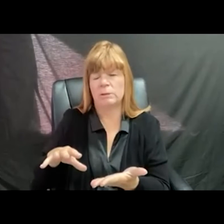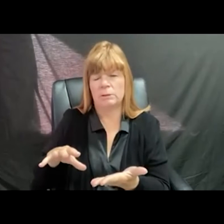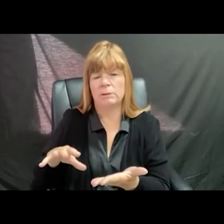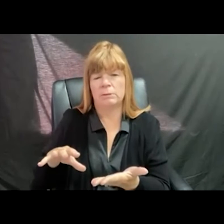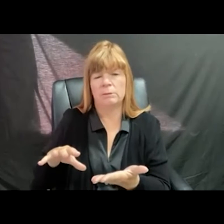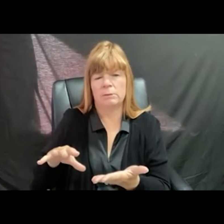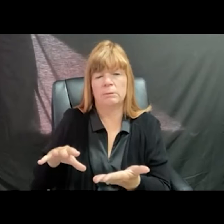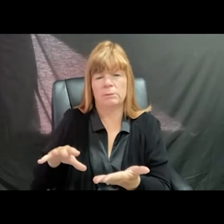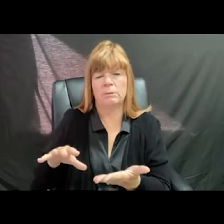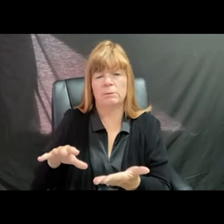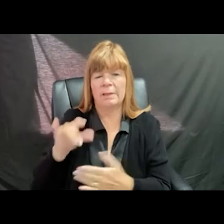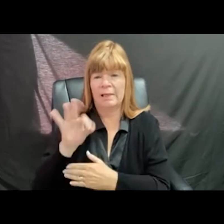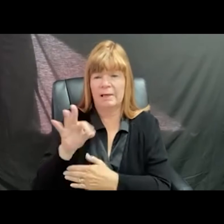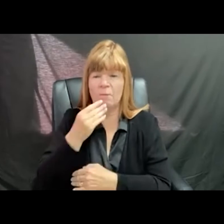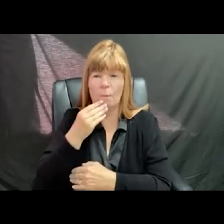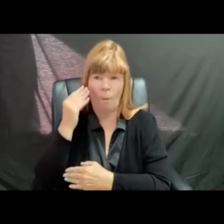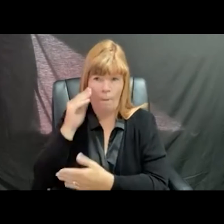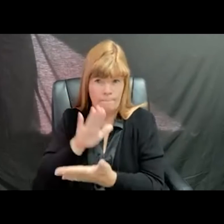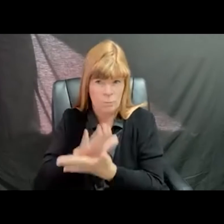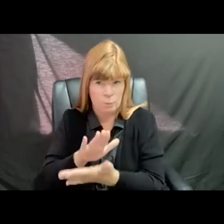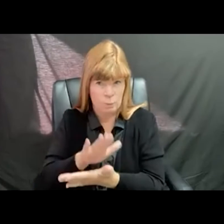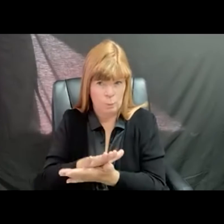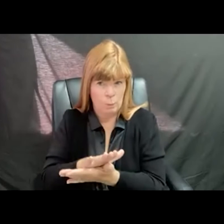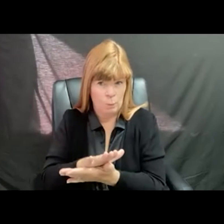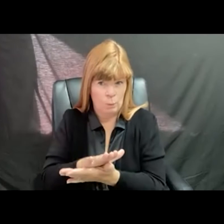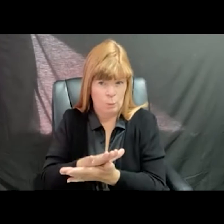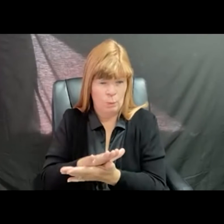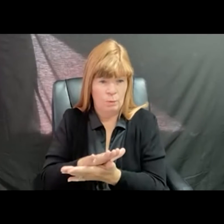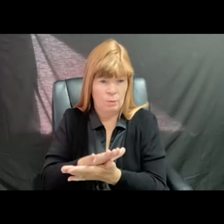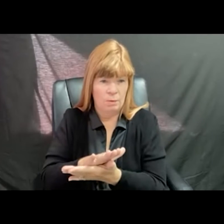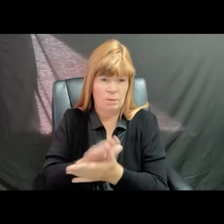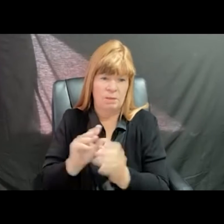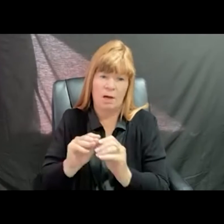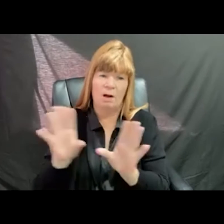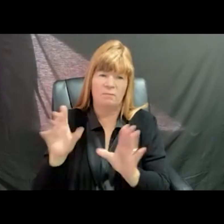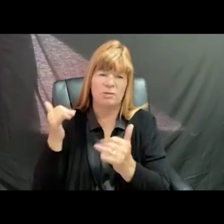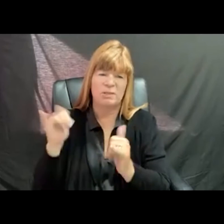so if they're homeschooled there's some there's obviously they're still considered a student by